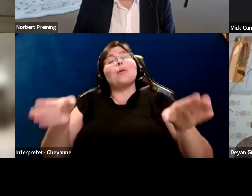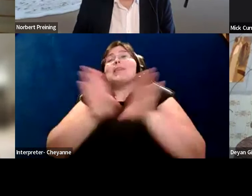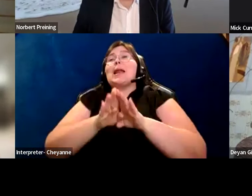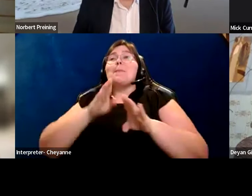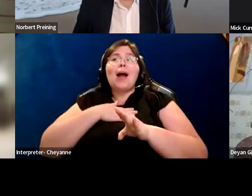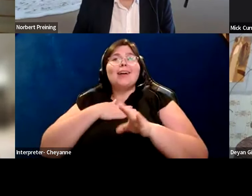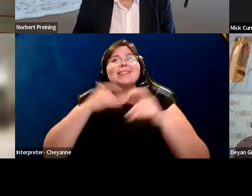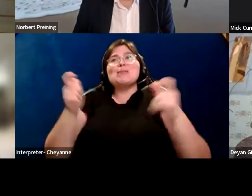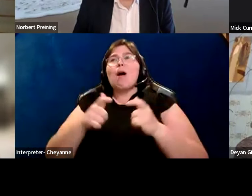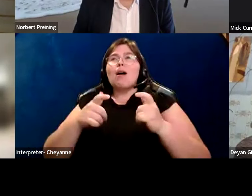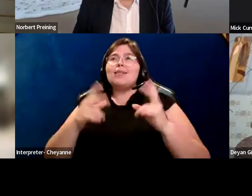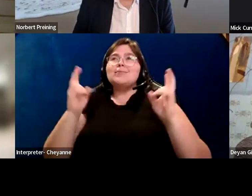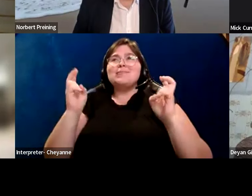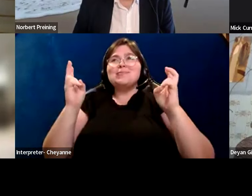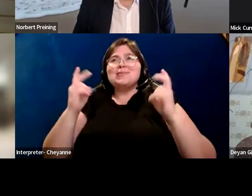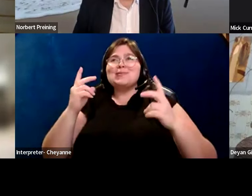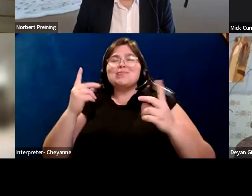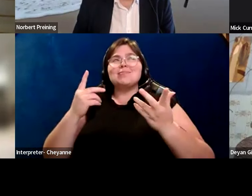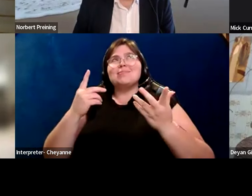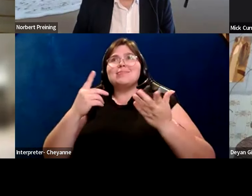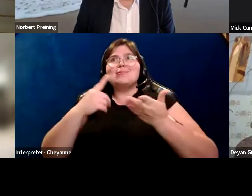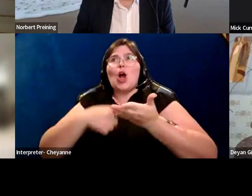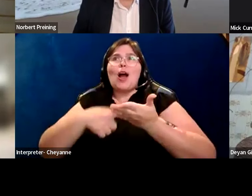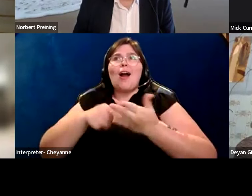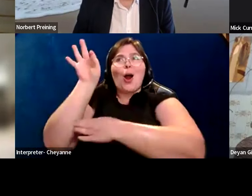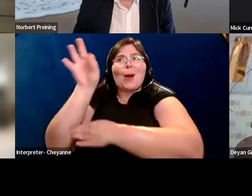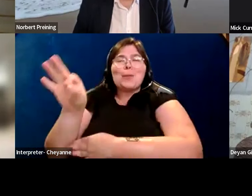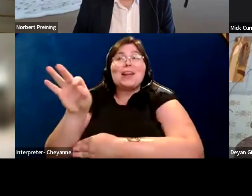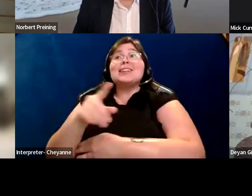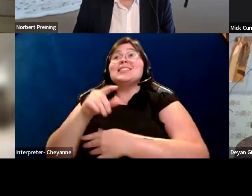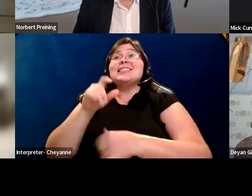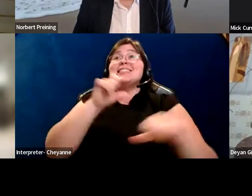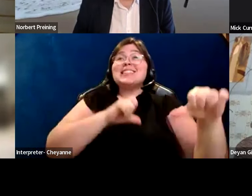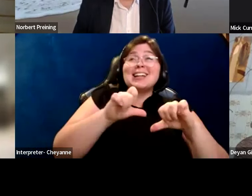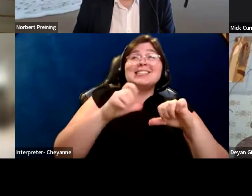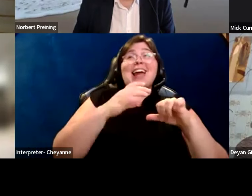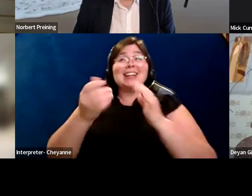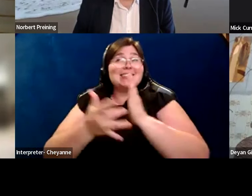I think that the scientific and tech community does have a responsibility to make its work accessible to all.